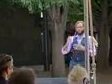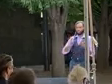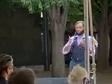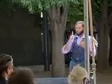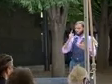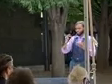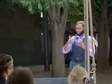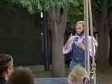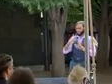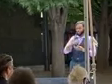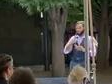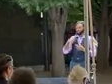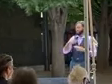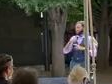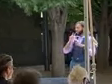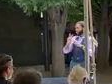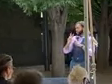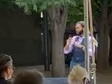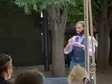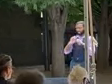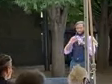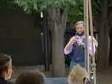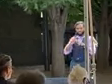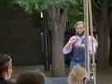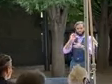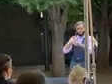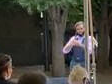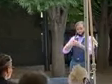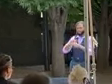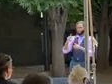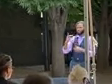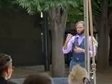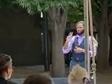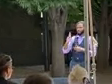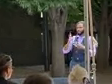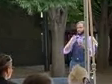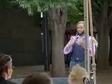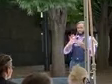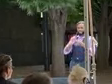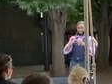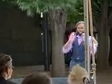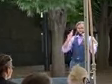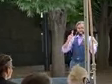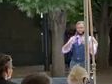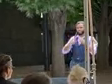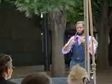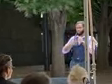We look forward to continuing to work with the park service on education, preservation of the Memorial